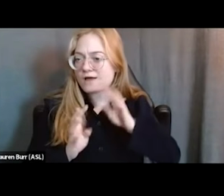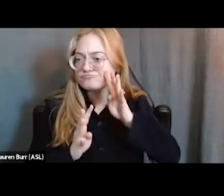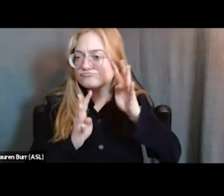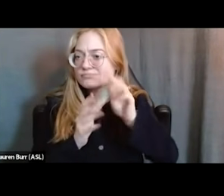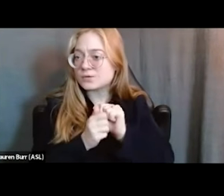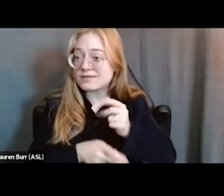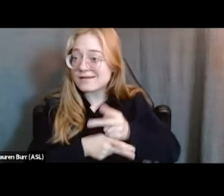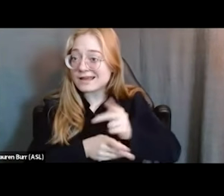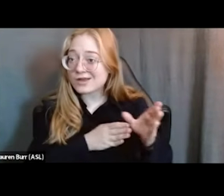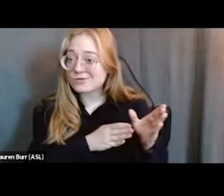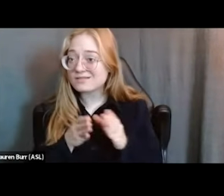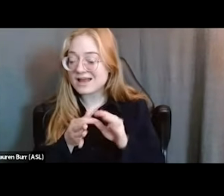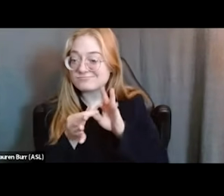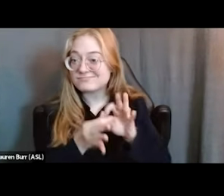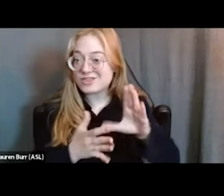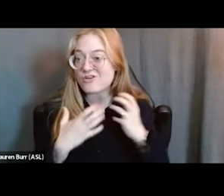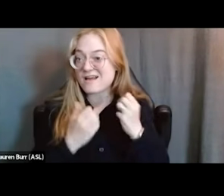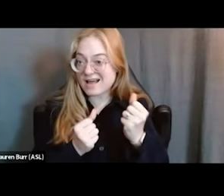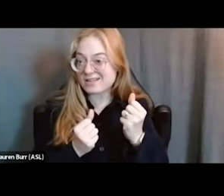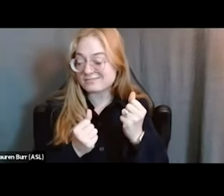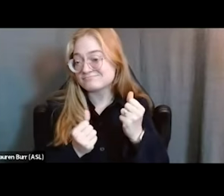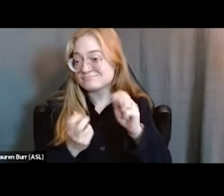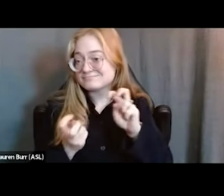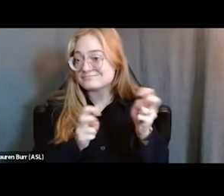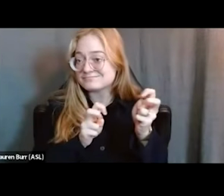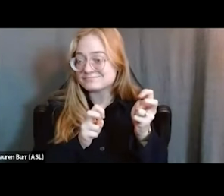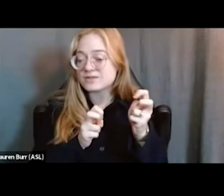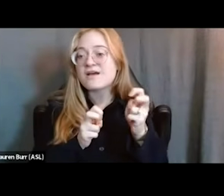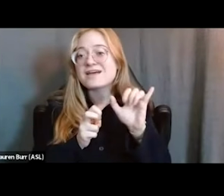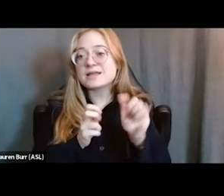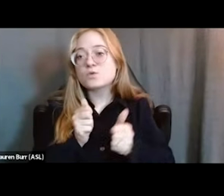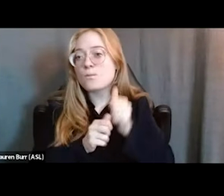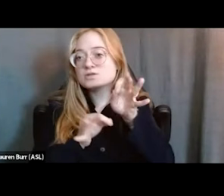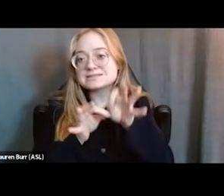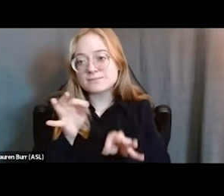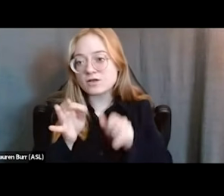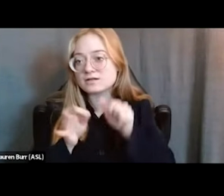especially around their health conditions is the most simple, that is not burdensome to them